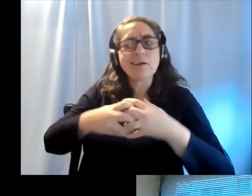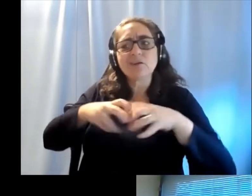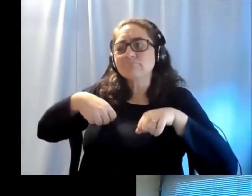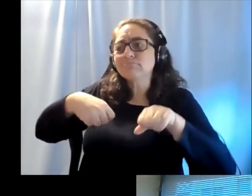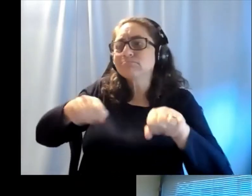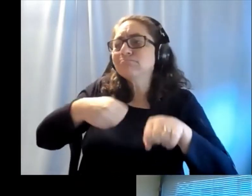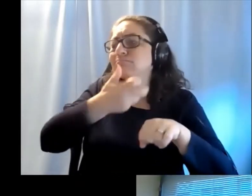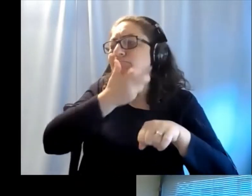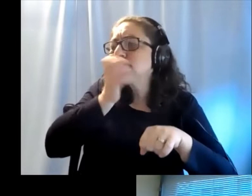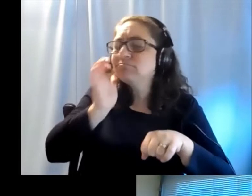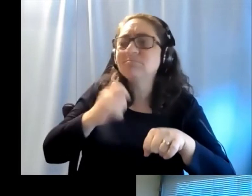and that kind of thing.